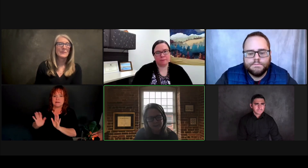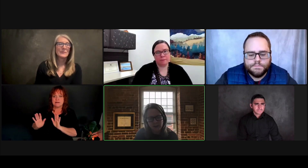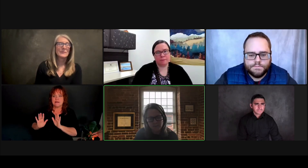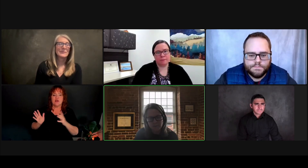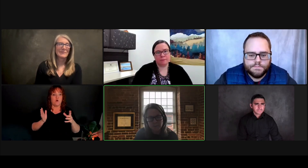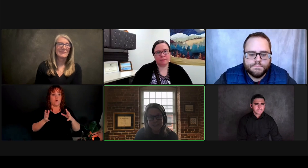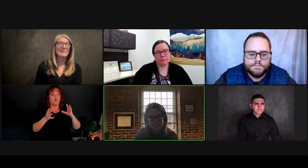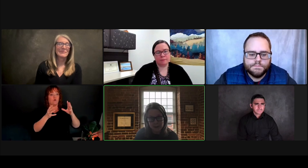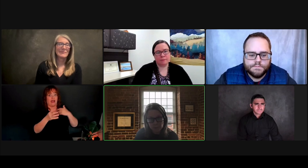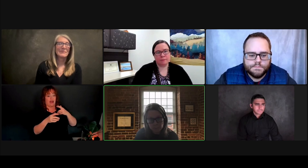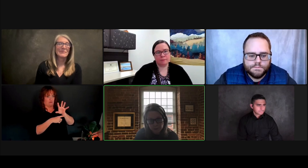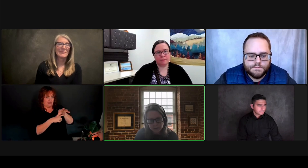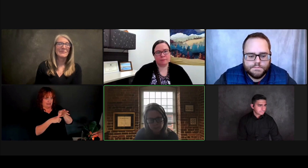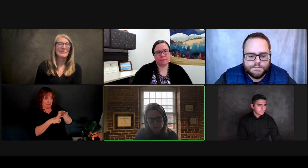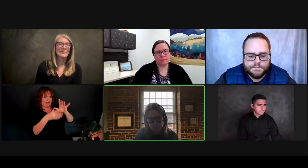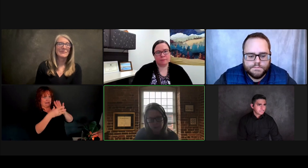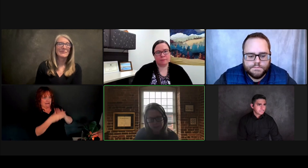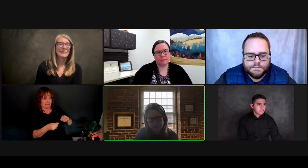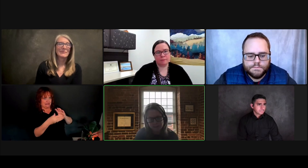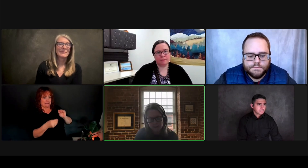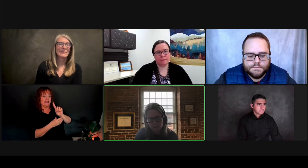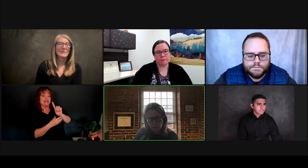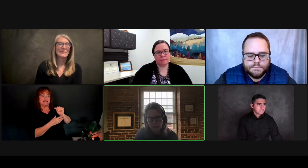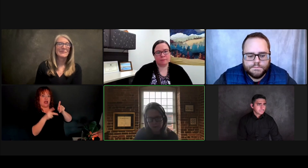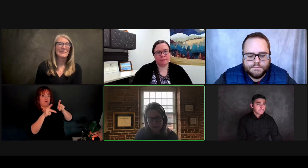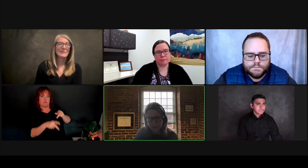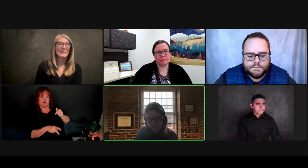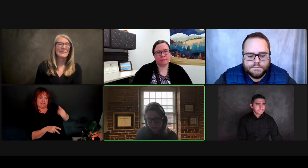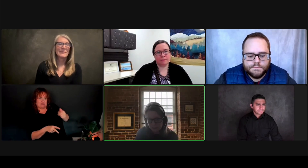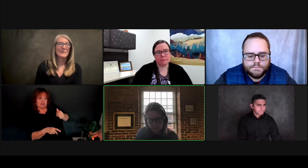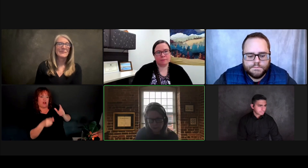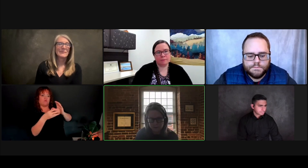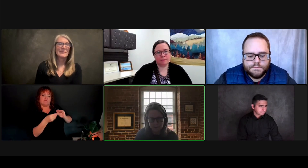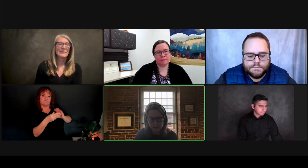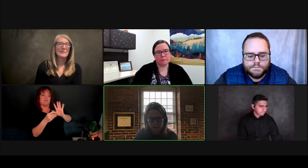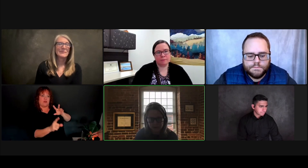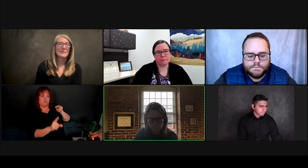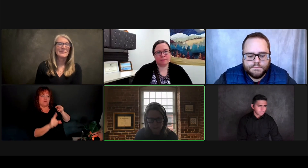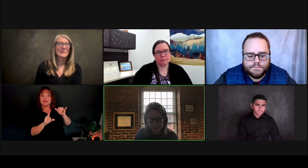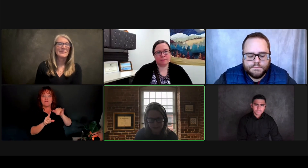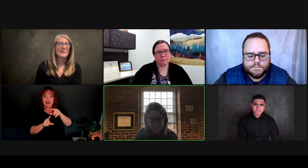from a disabled person's perspective, and what-- kind of like you showed the video here at the beginning,